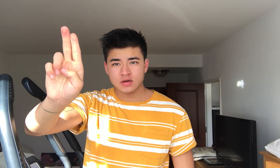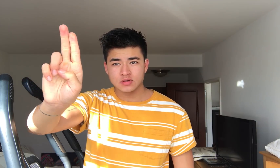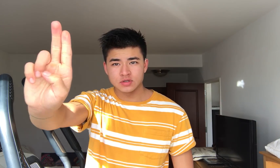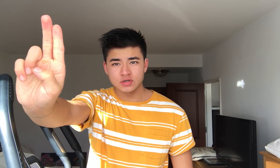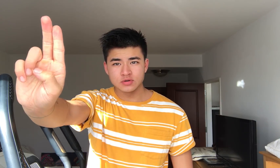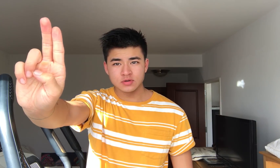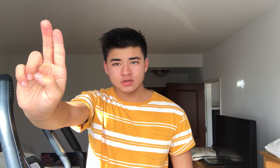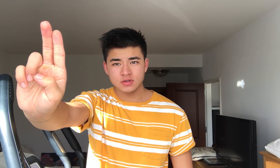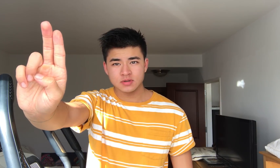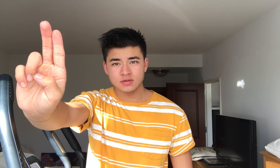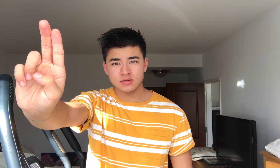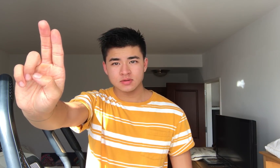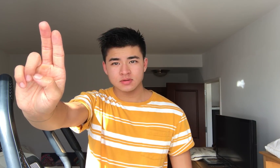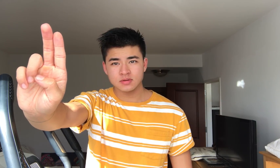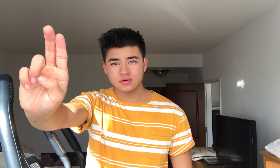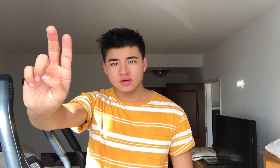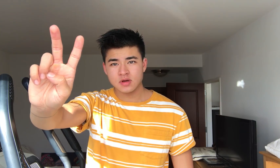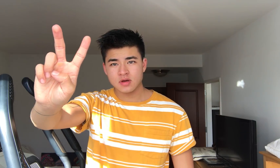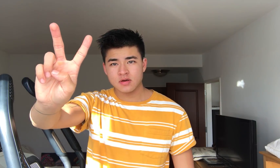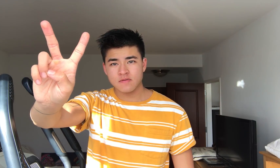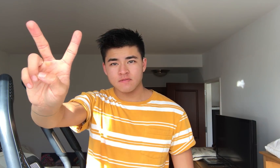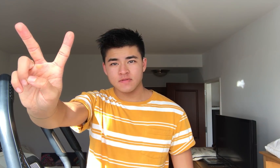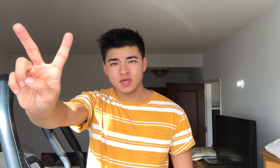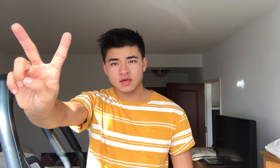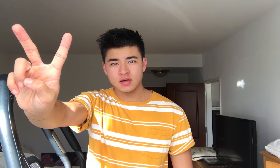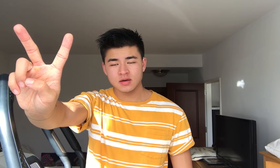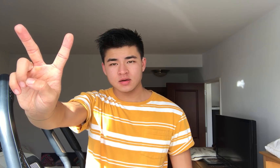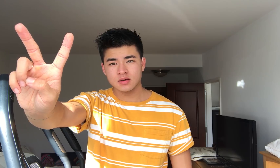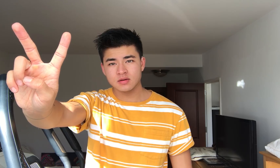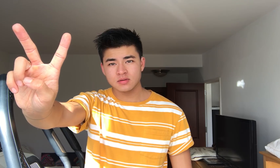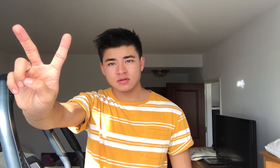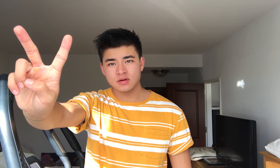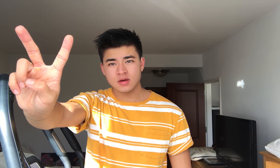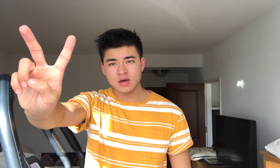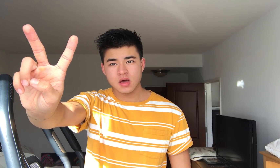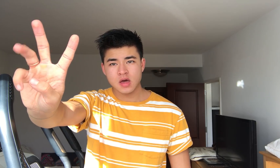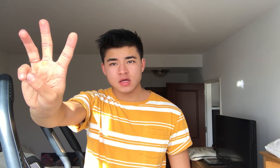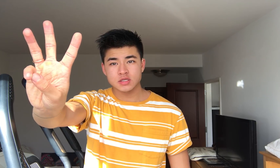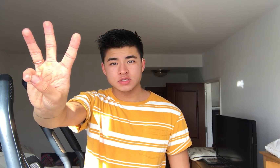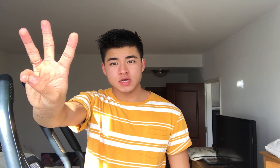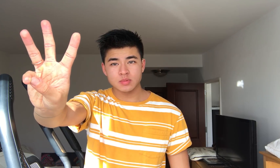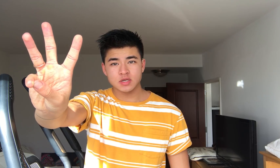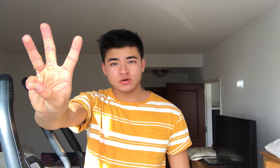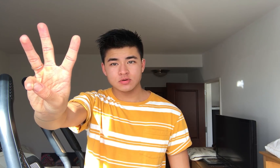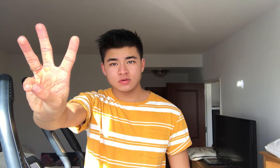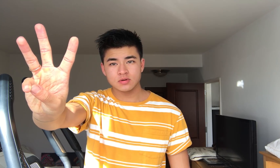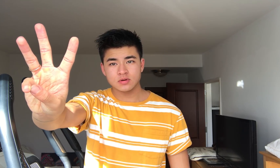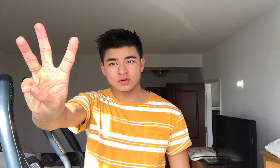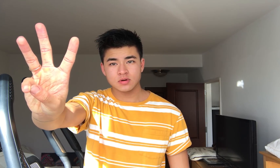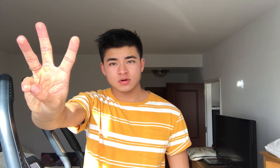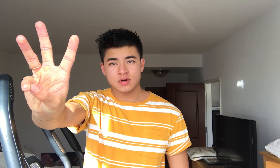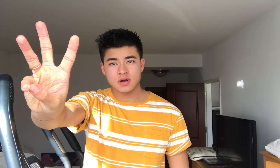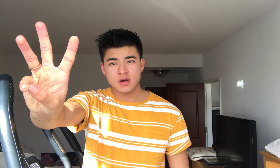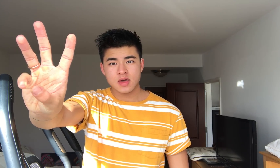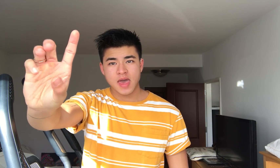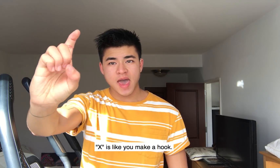u v w x